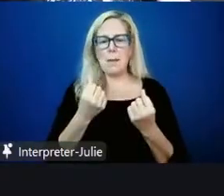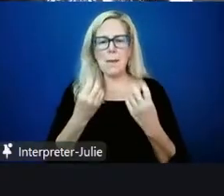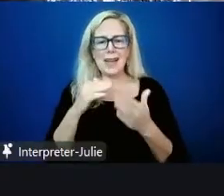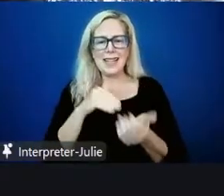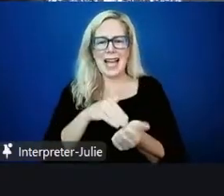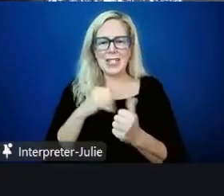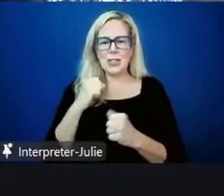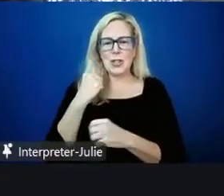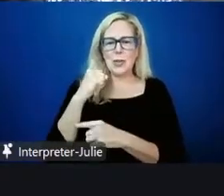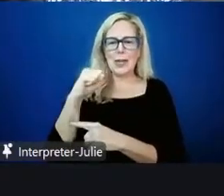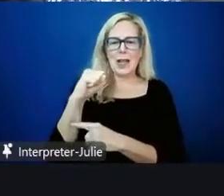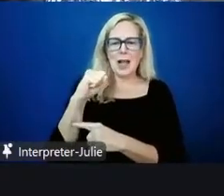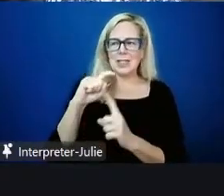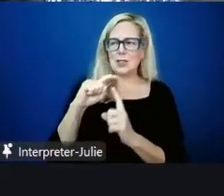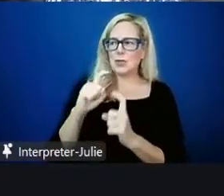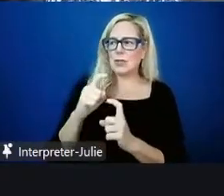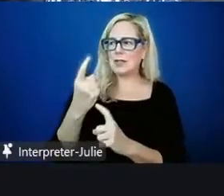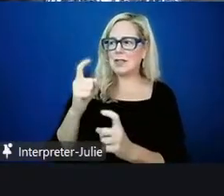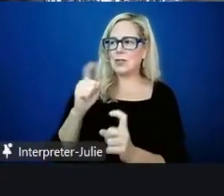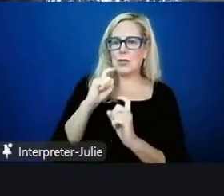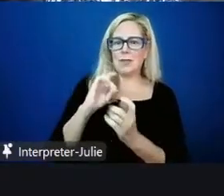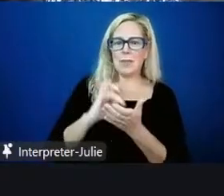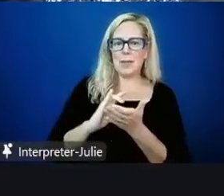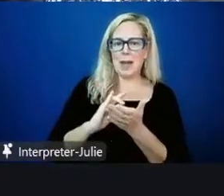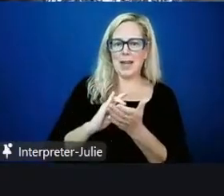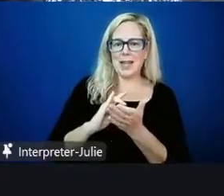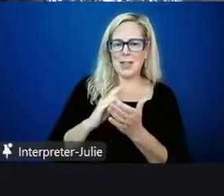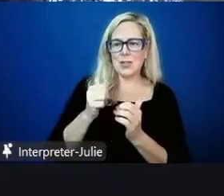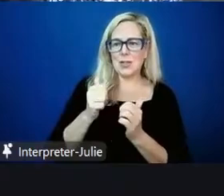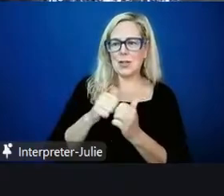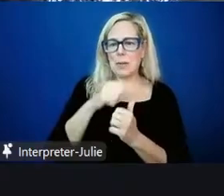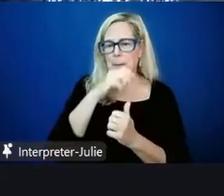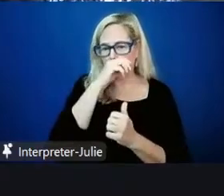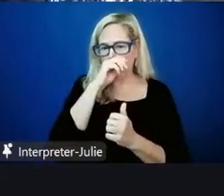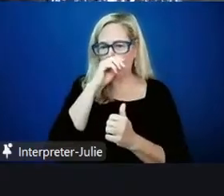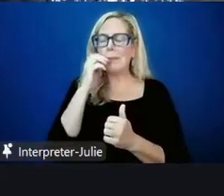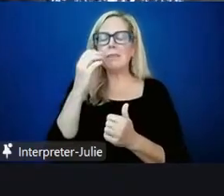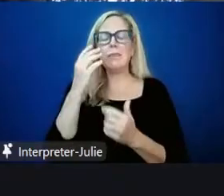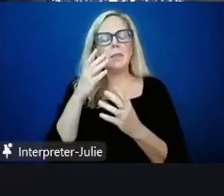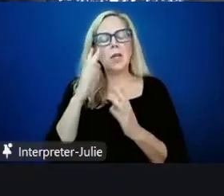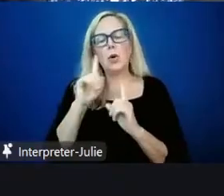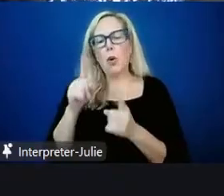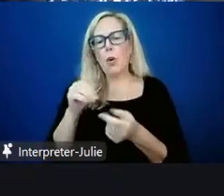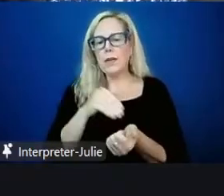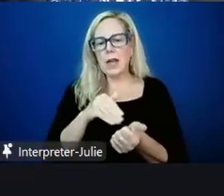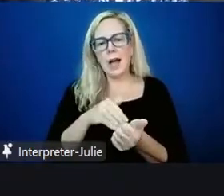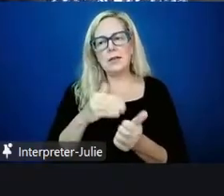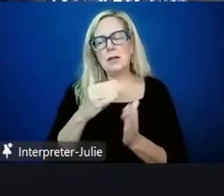Going to the doctor is a draining experience because I'm constantly misgendered, deadnamed and forced to confront the realities of living in my body.